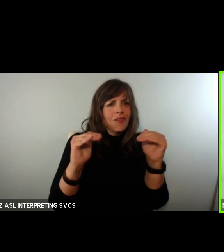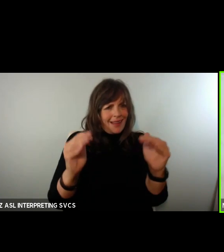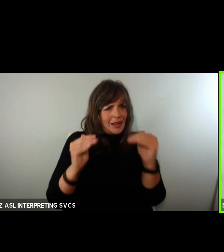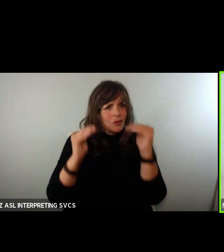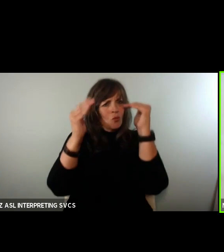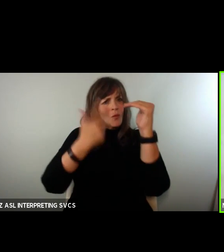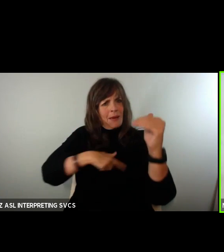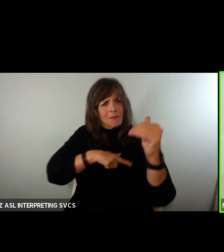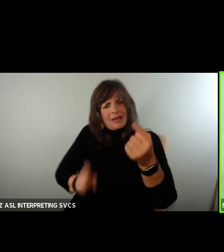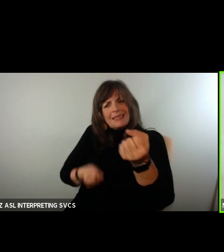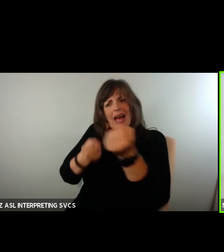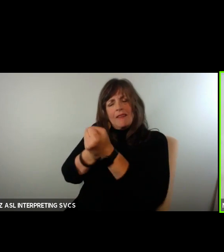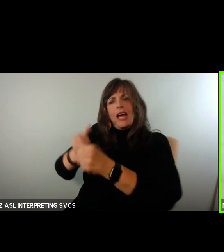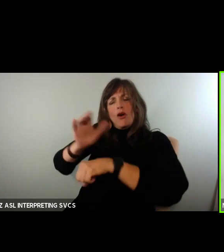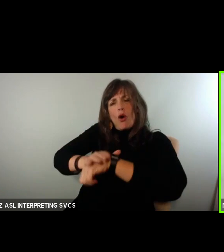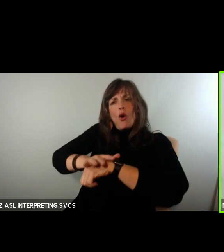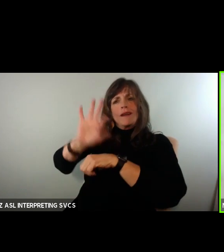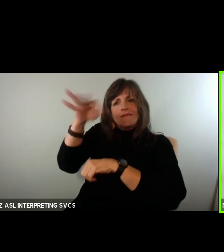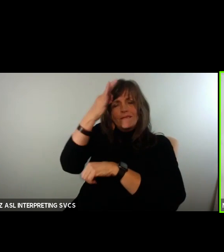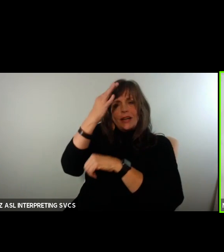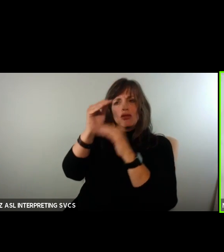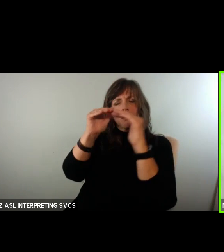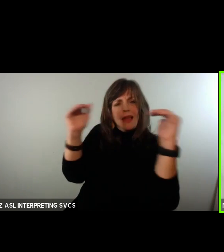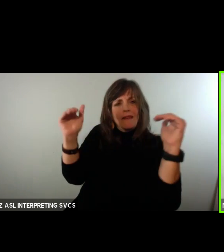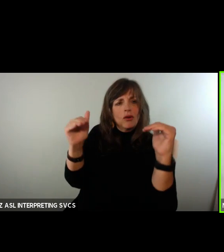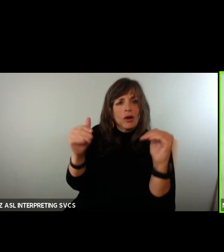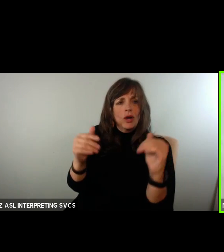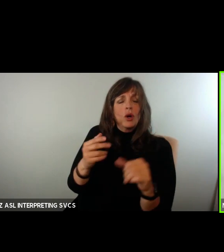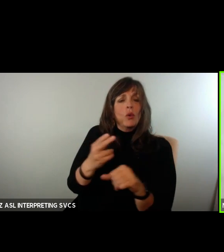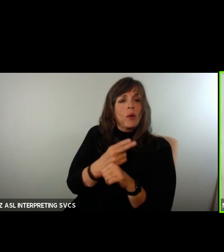And when I say have to, I don't use those words lightly.